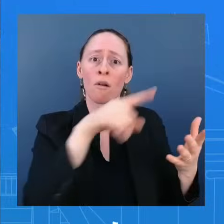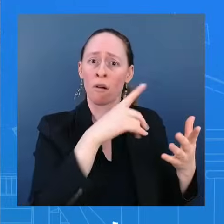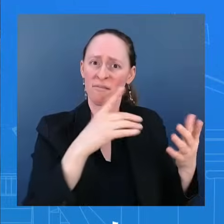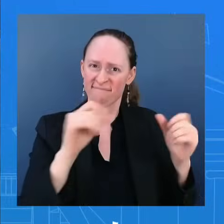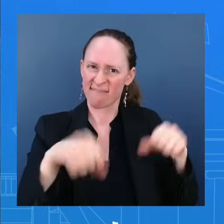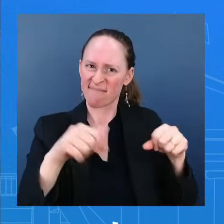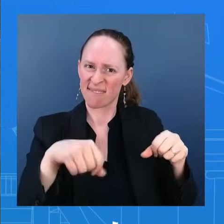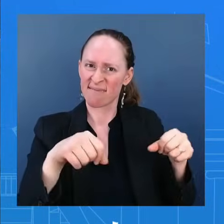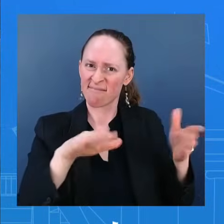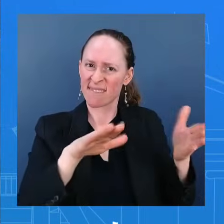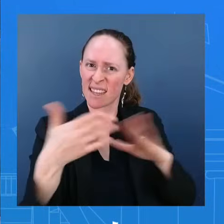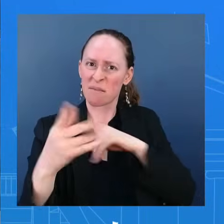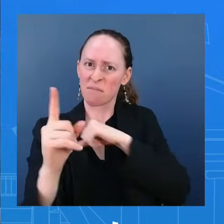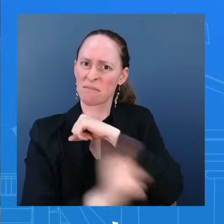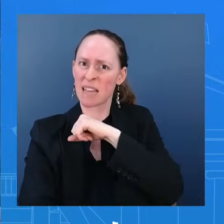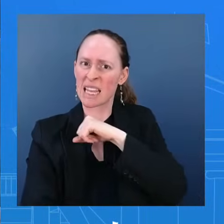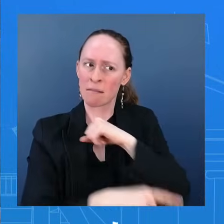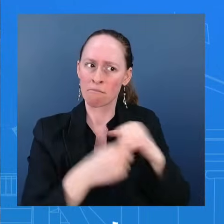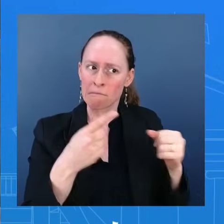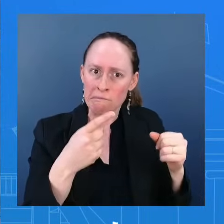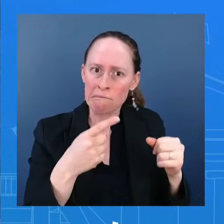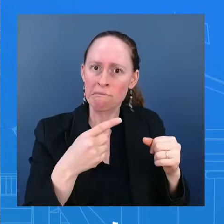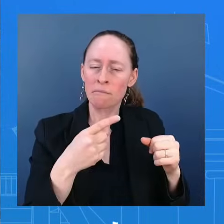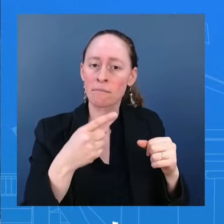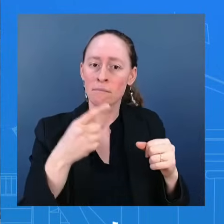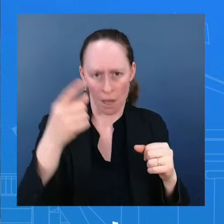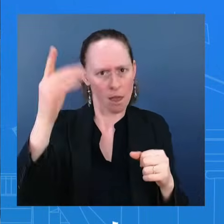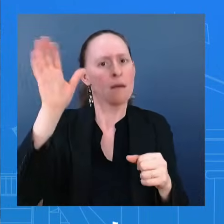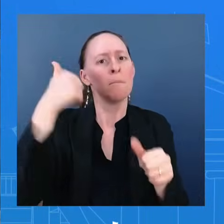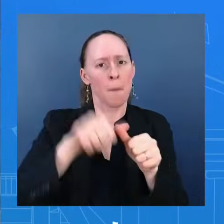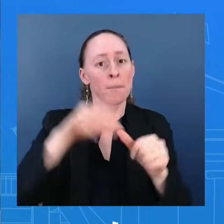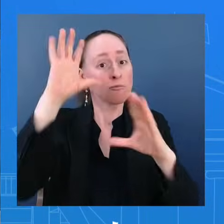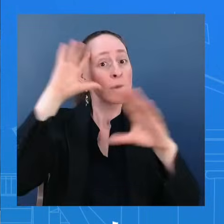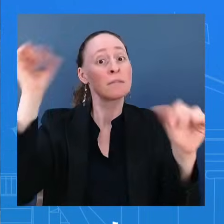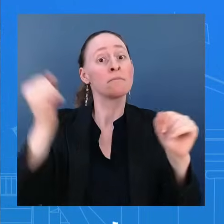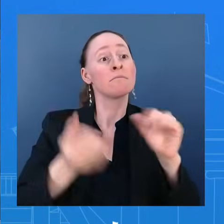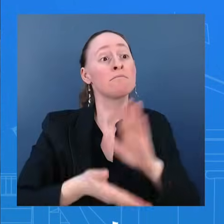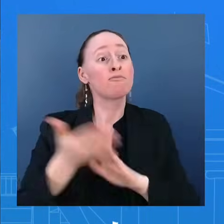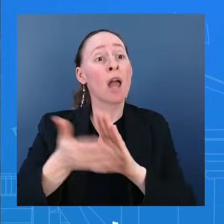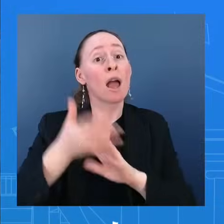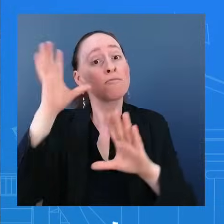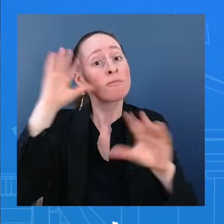he wanted to get rid of. And, you know, I know it's paused, but it isn't gone.